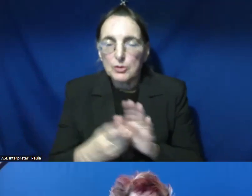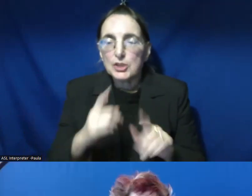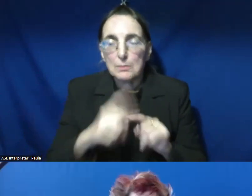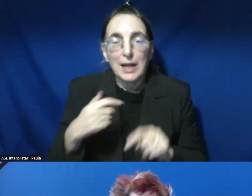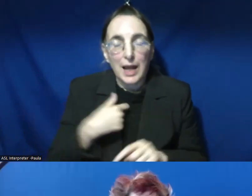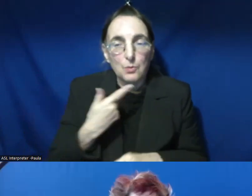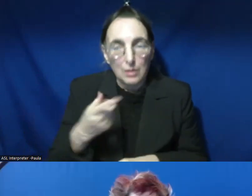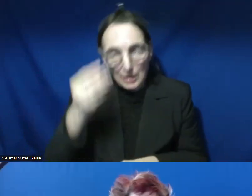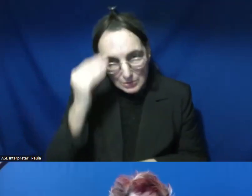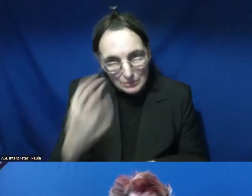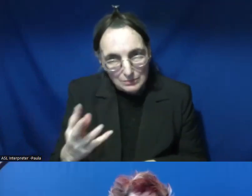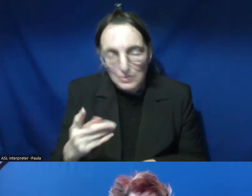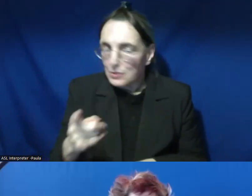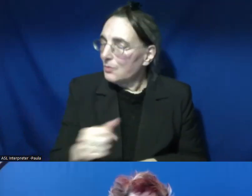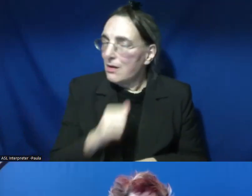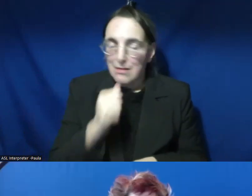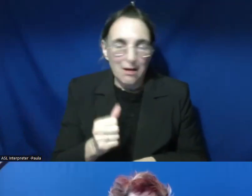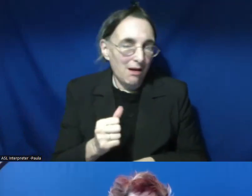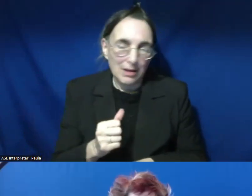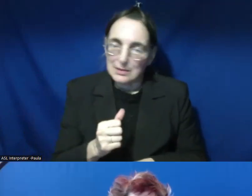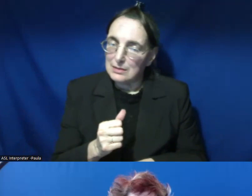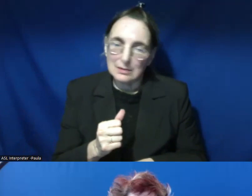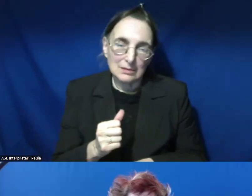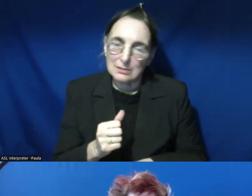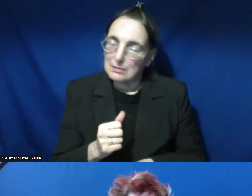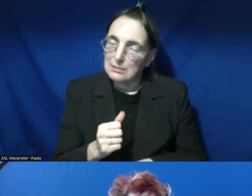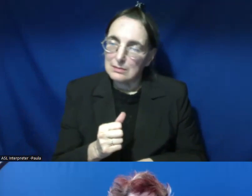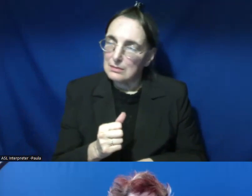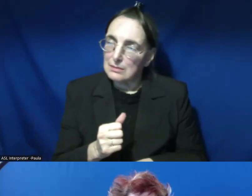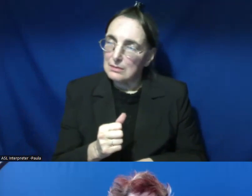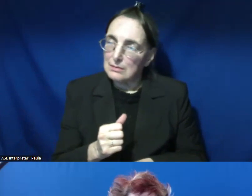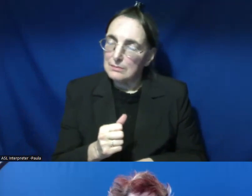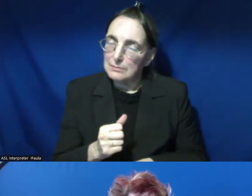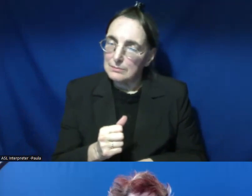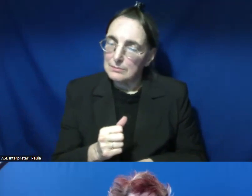you will not – this website will not